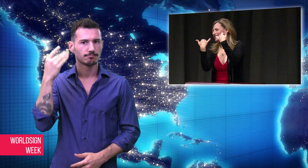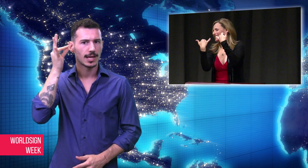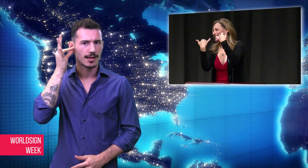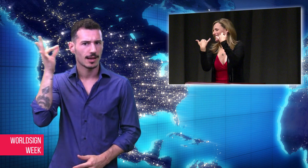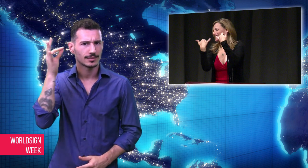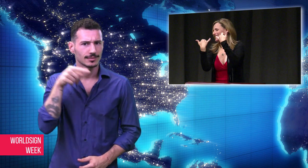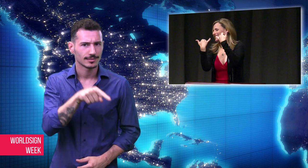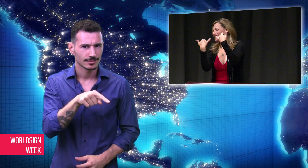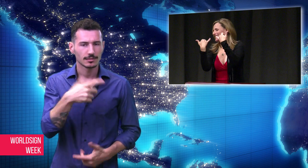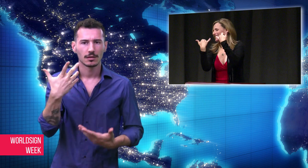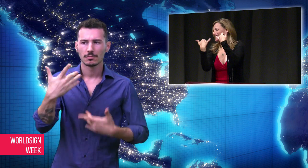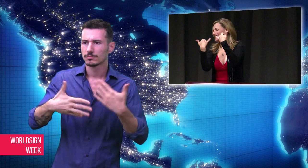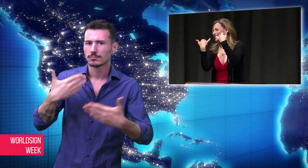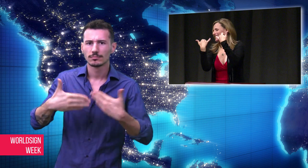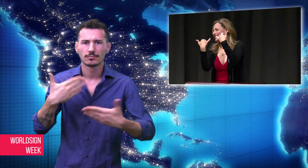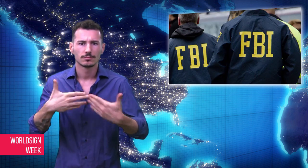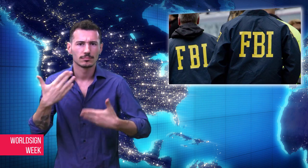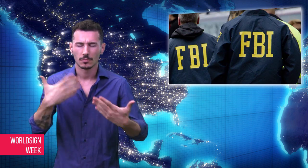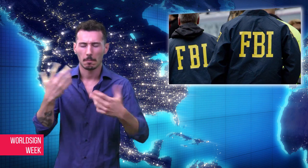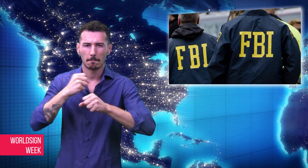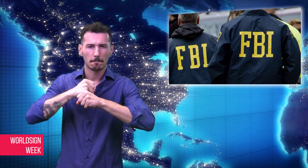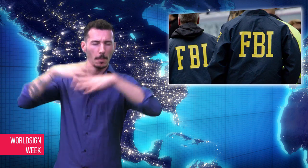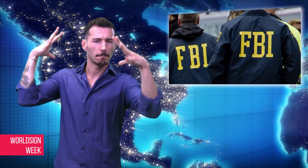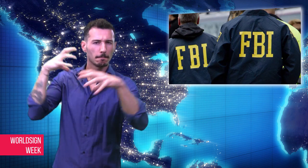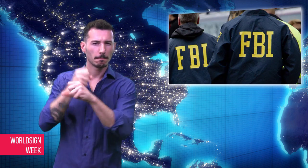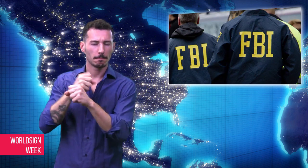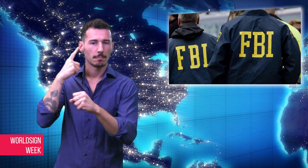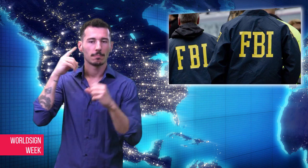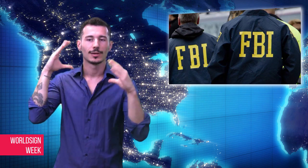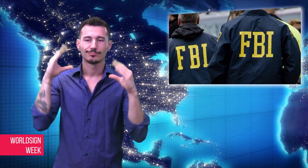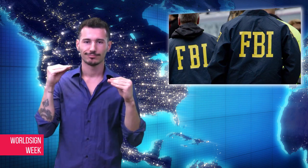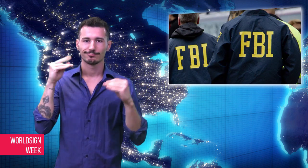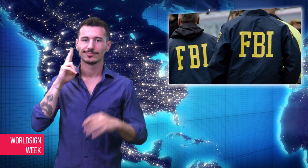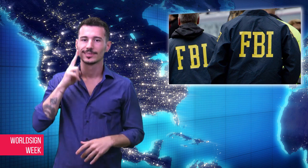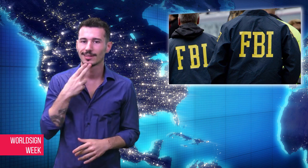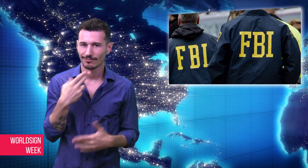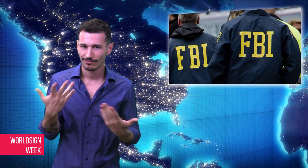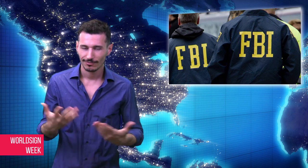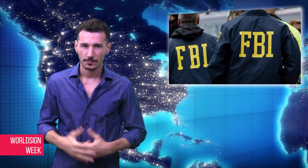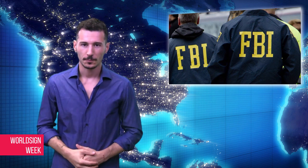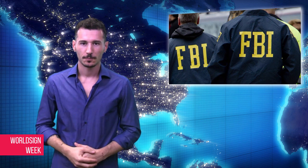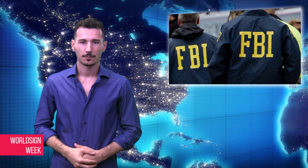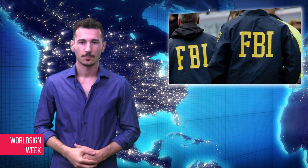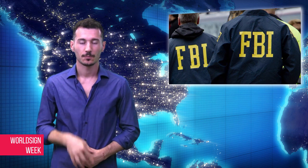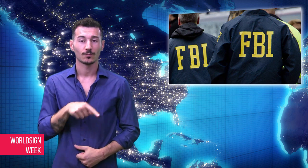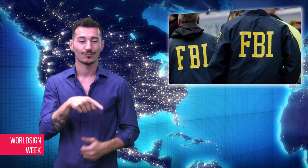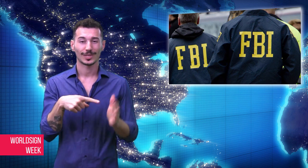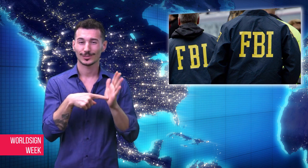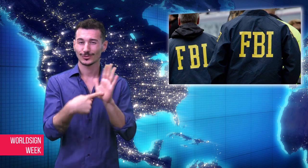Priyanka Chopra, who is the lead actor